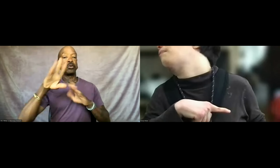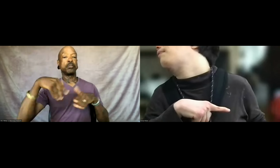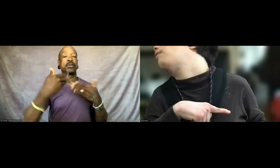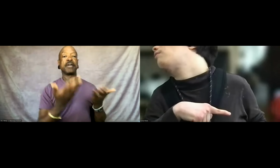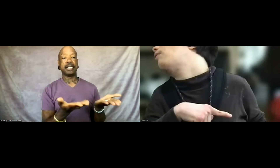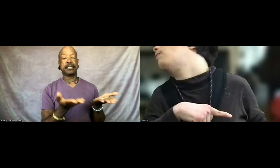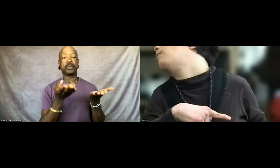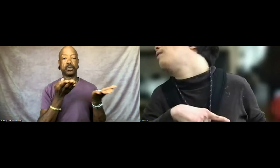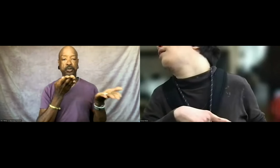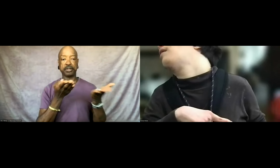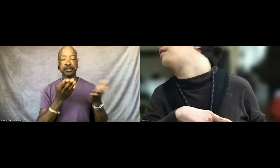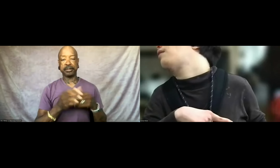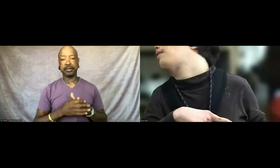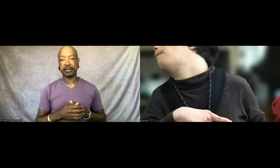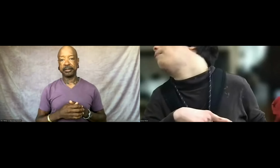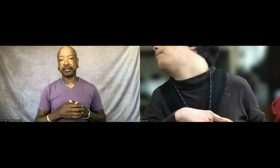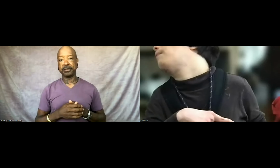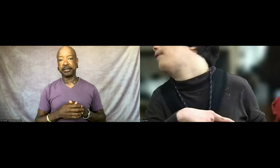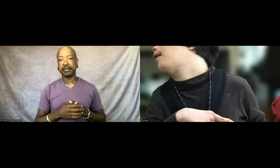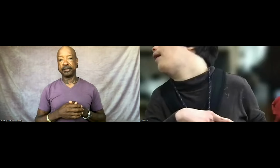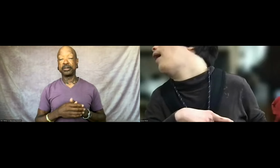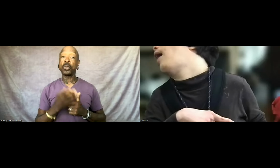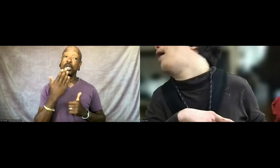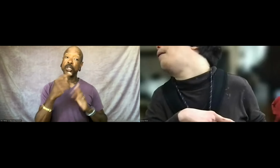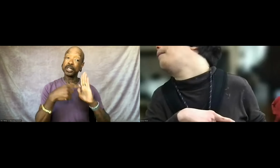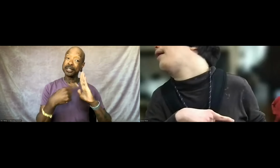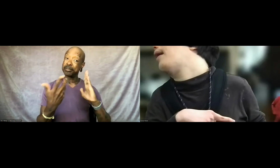agrees upon. And that, again,